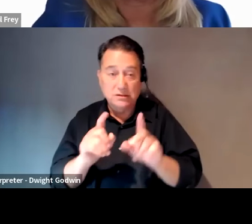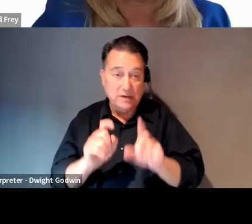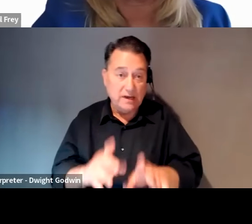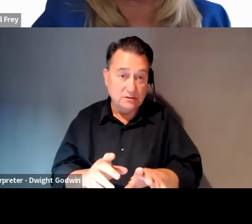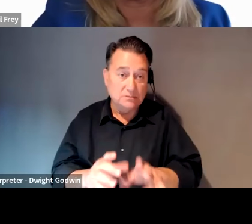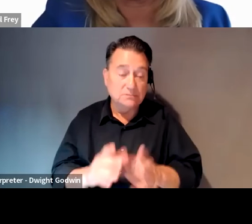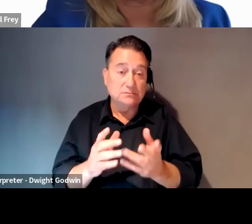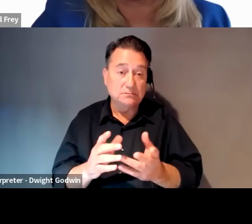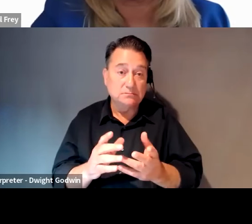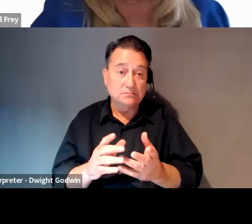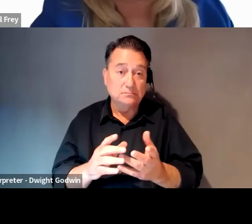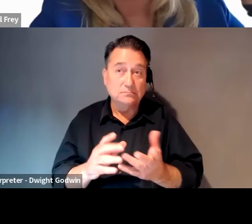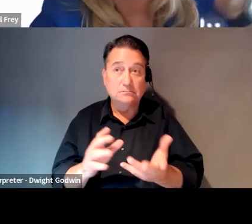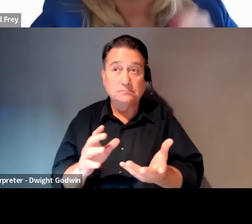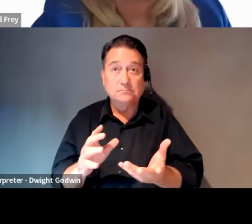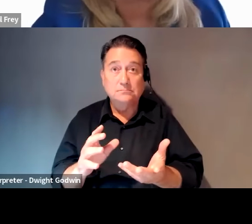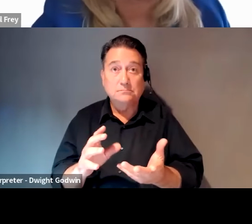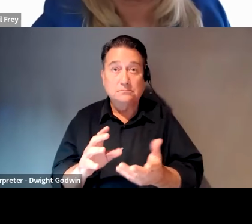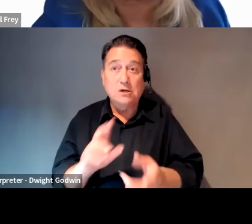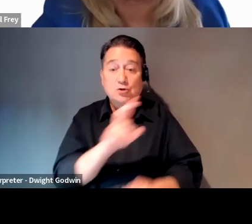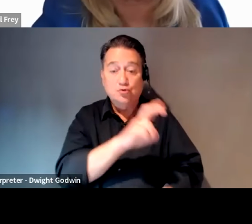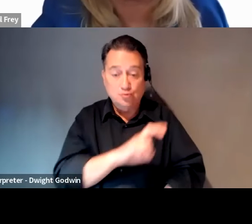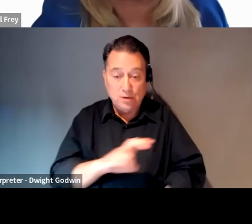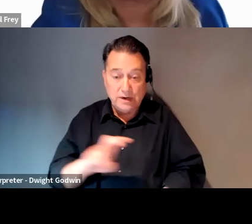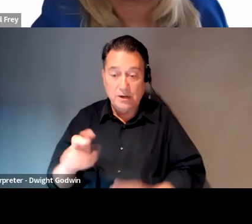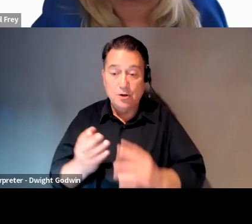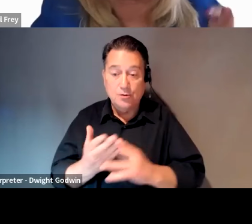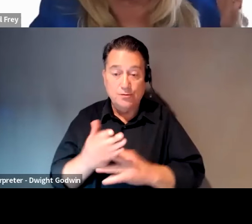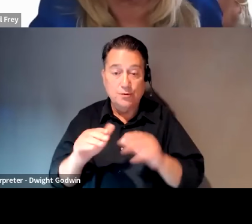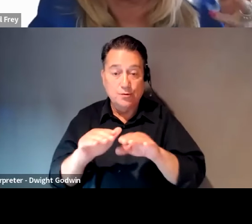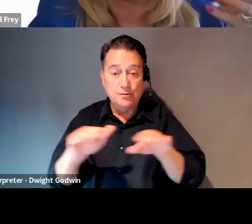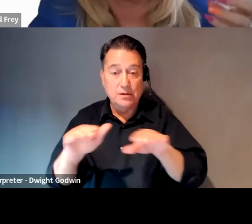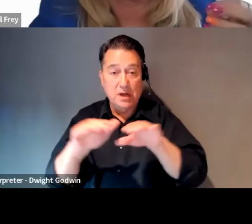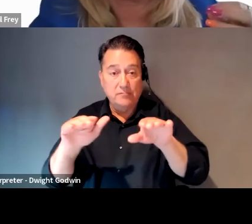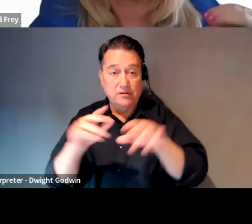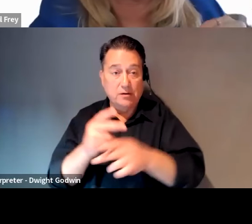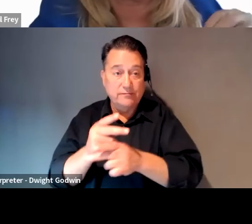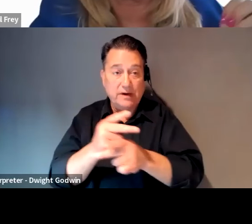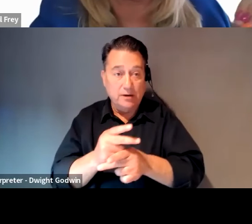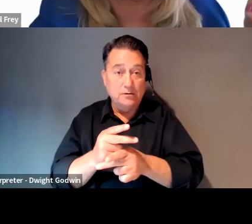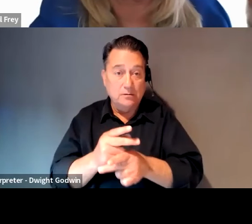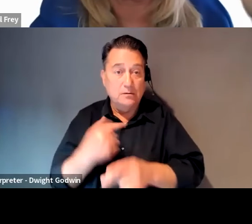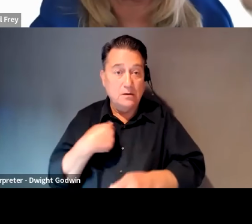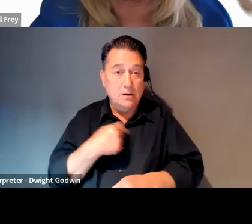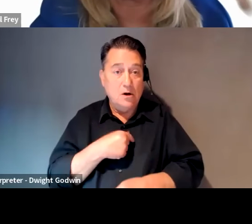Six transitions through the level of care because in our family treatment court,